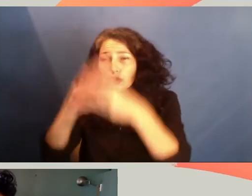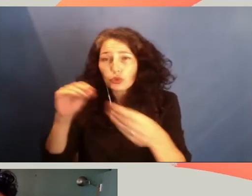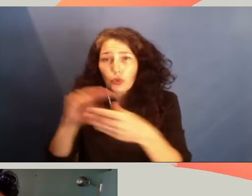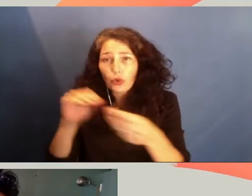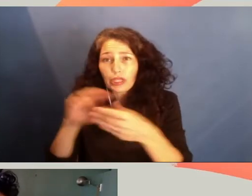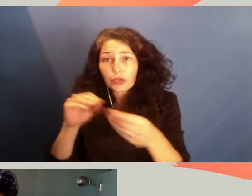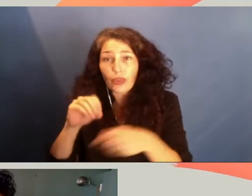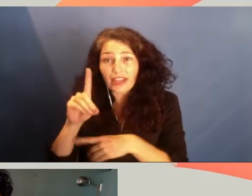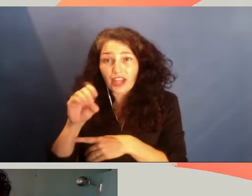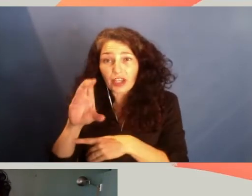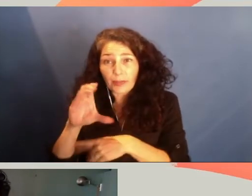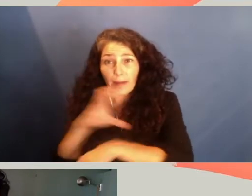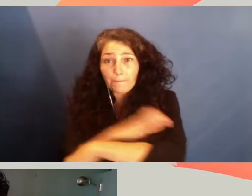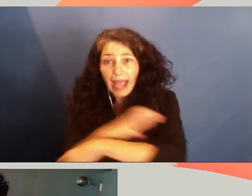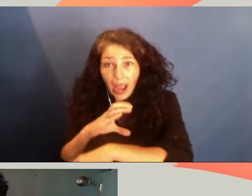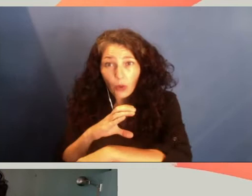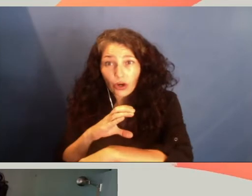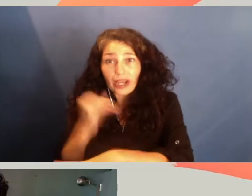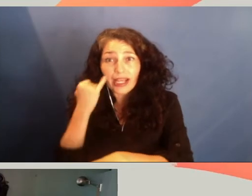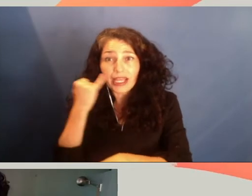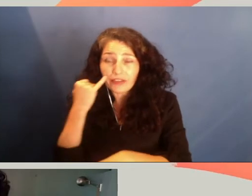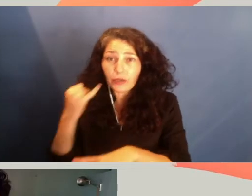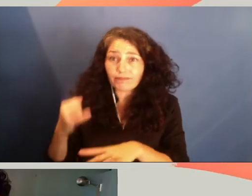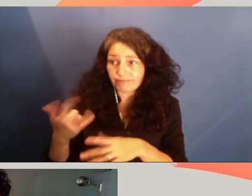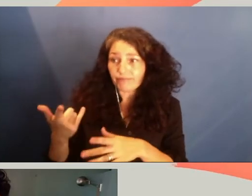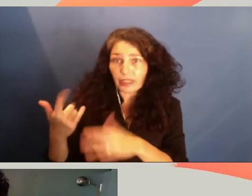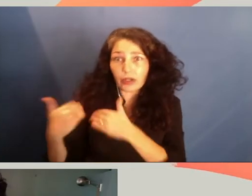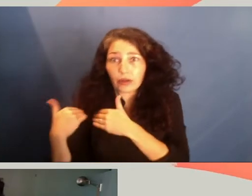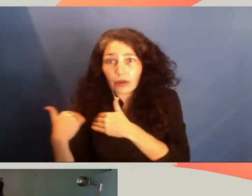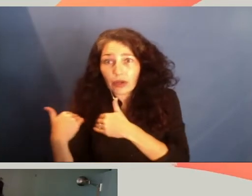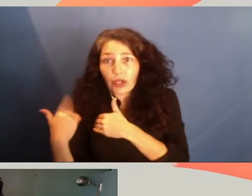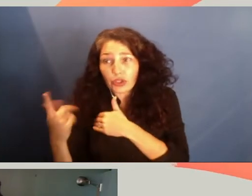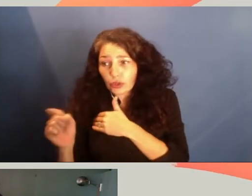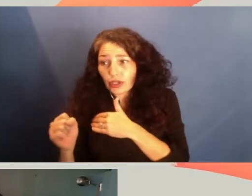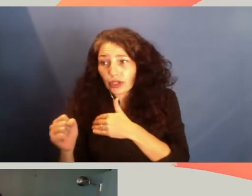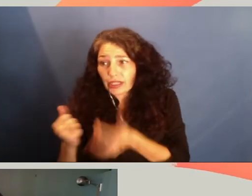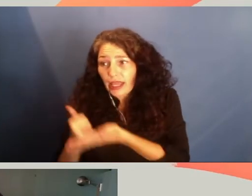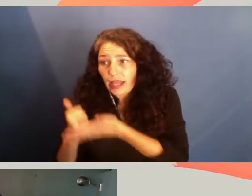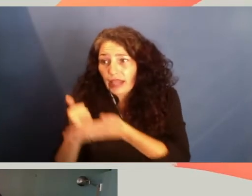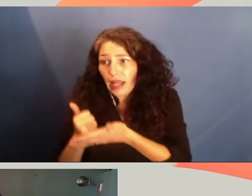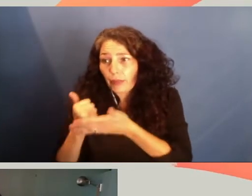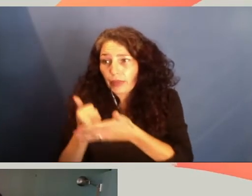we could build more equitable social, cultural, and political power on a much broader level